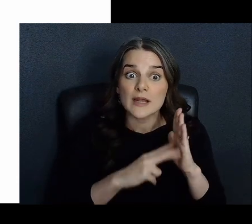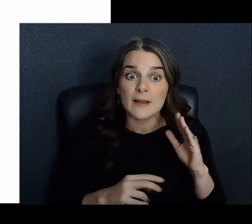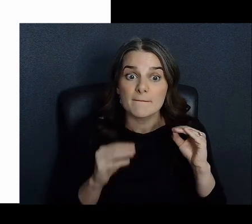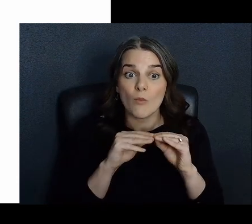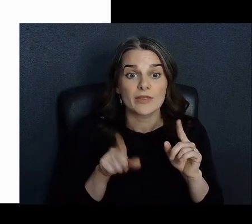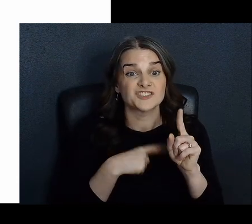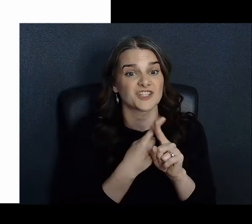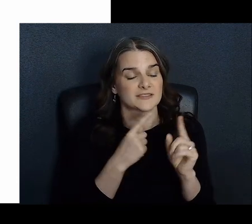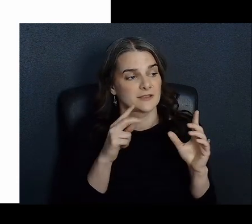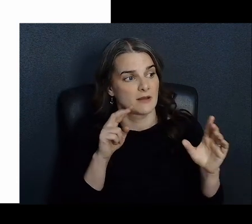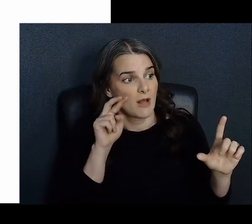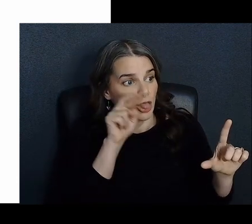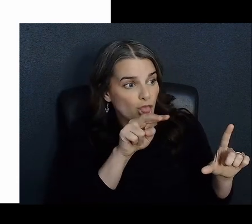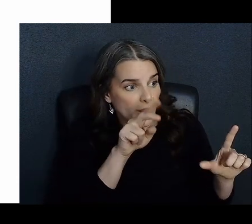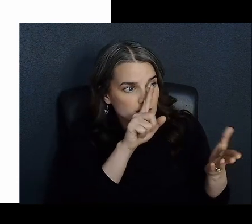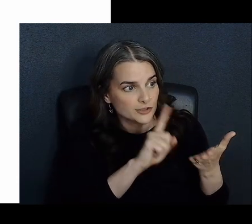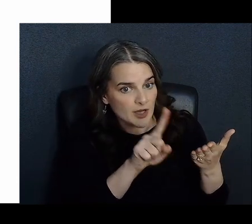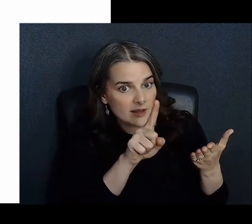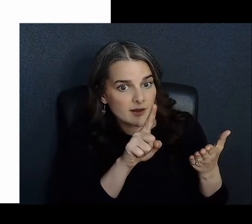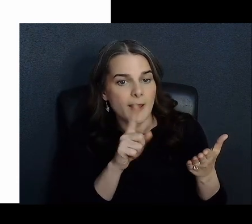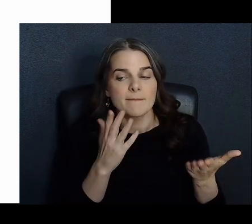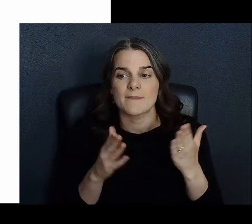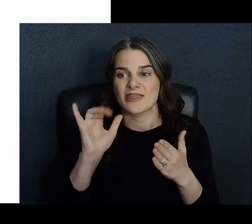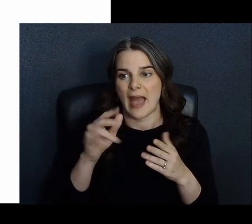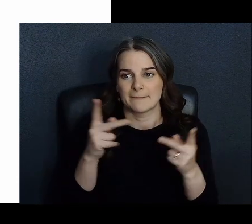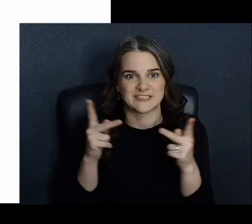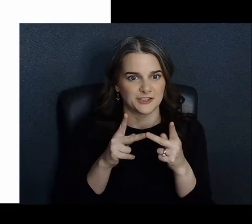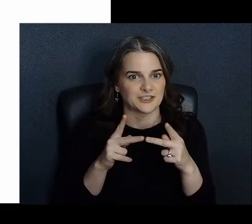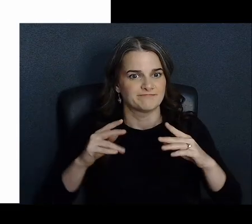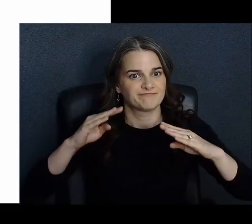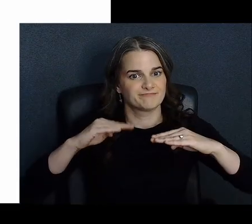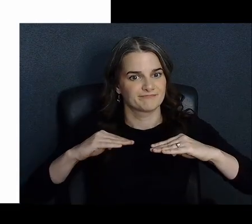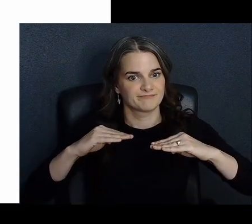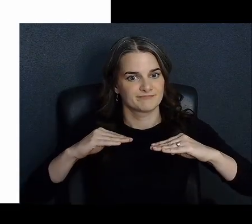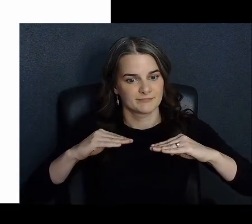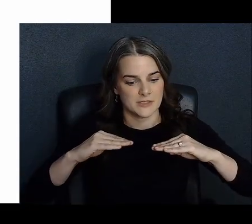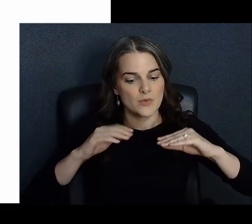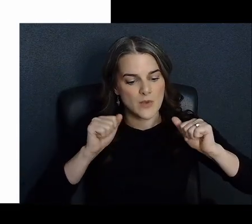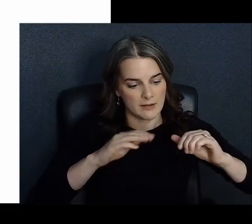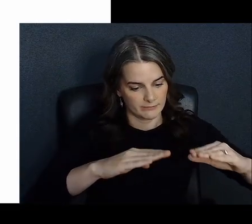then you may want to put it in this position so that you're able to move it across the page more effectively.